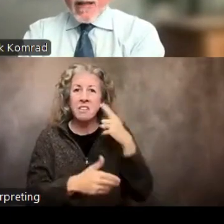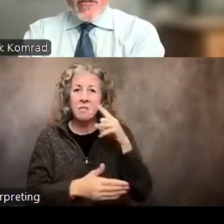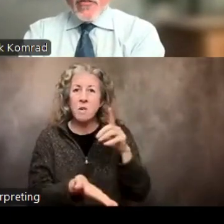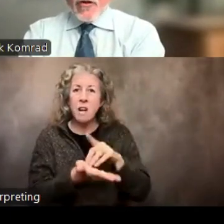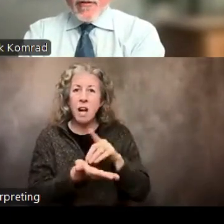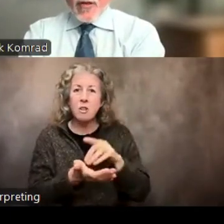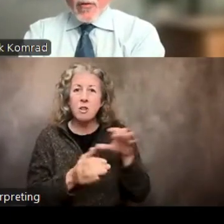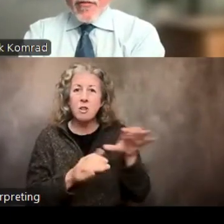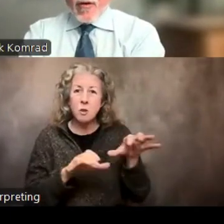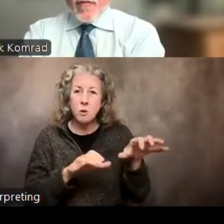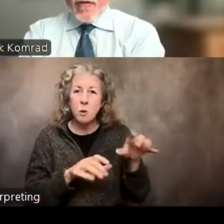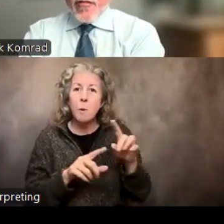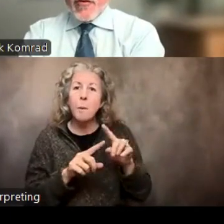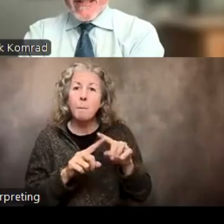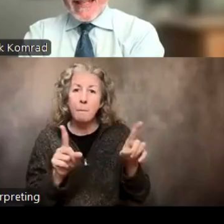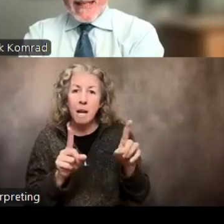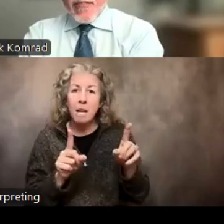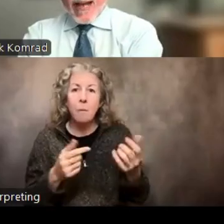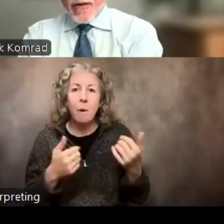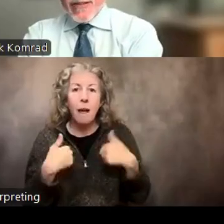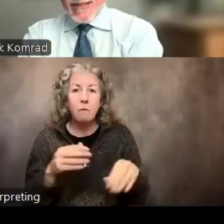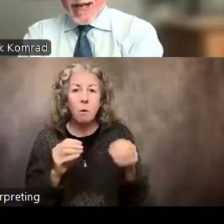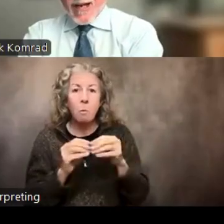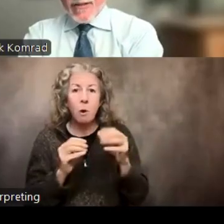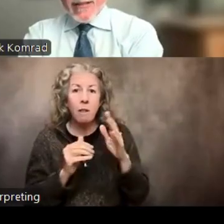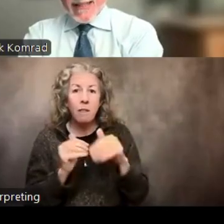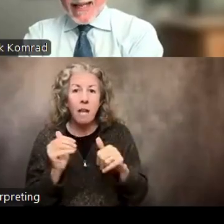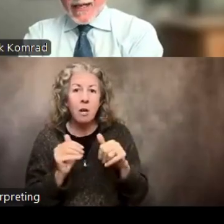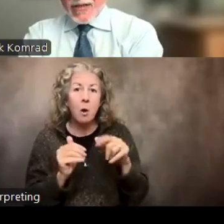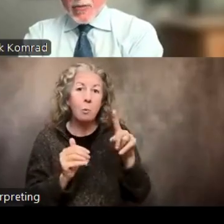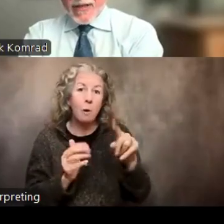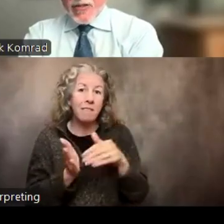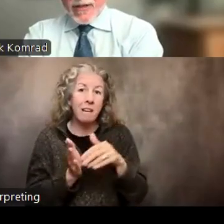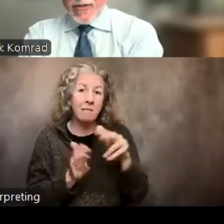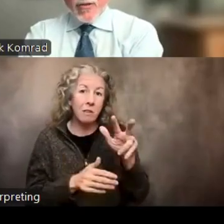though there there were over 13,000 doctors in Canada in 2022